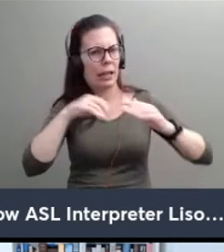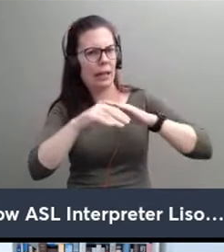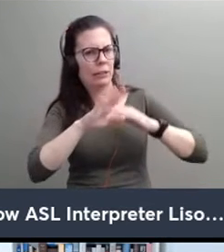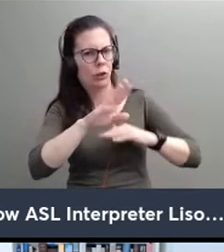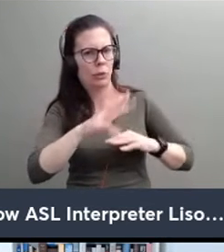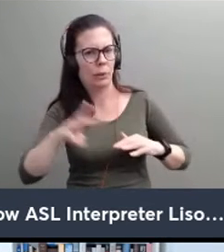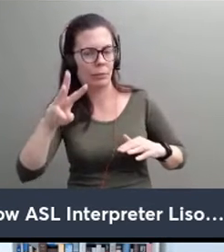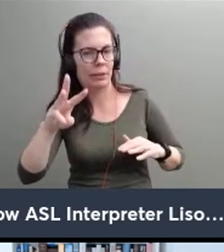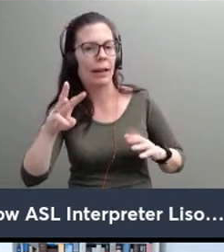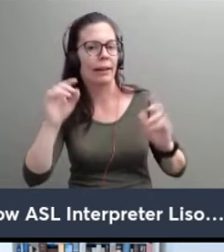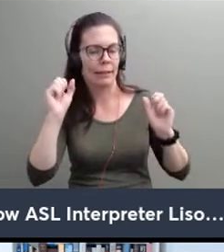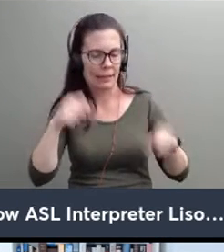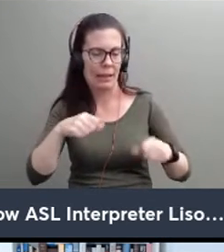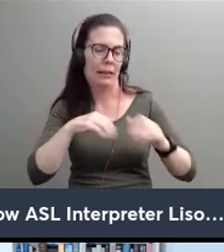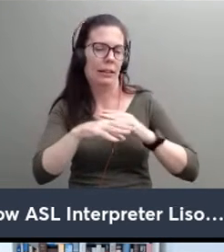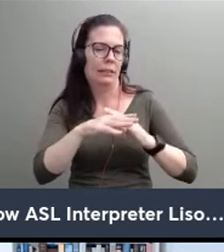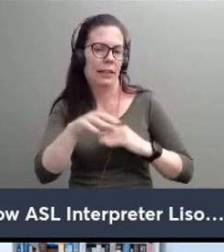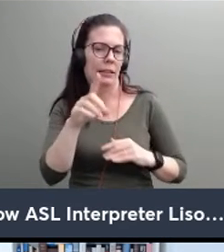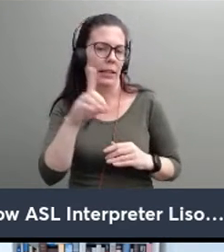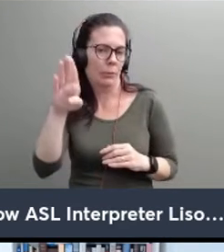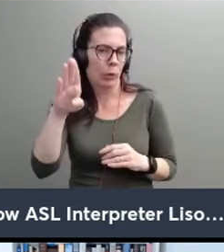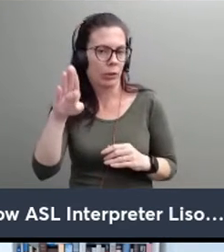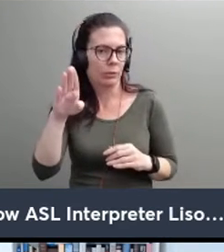they'll be able to access this dashboard. So I'll show you that.